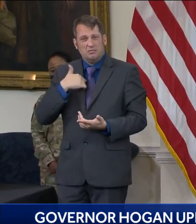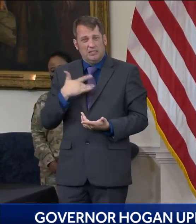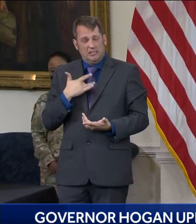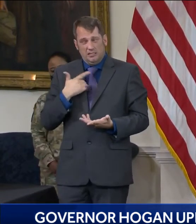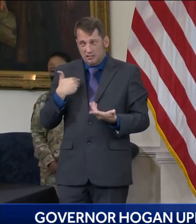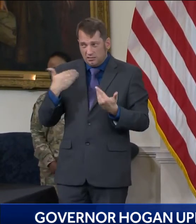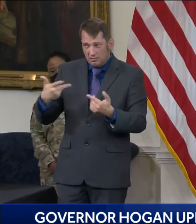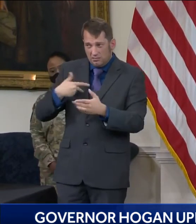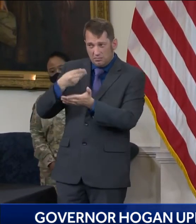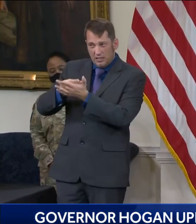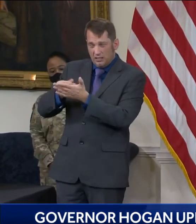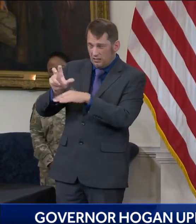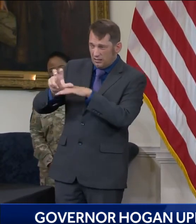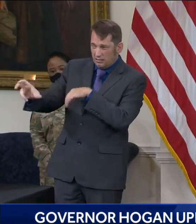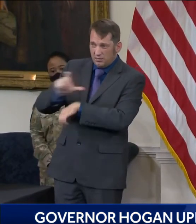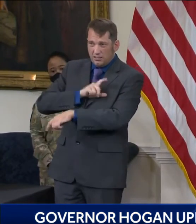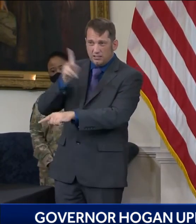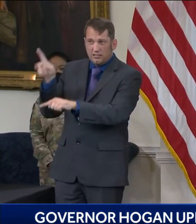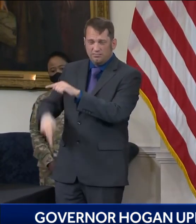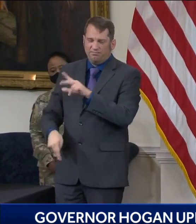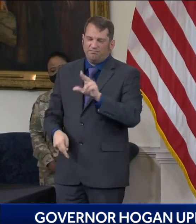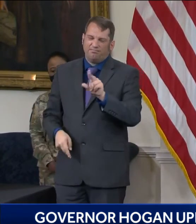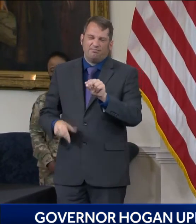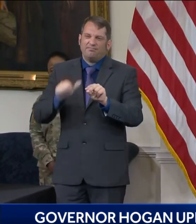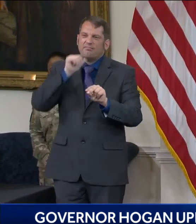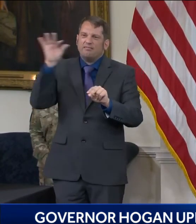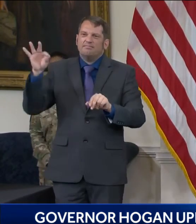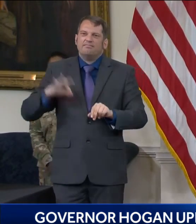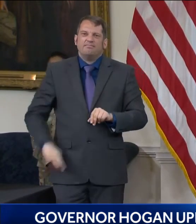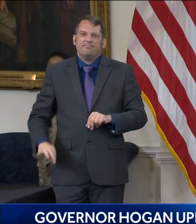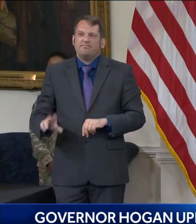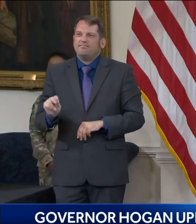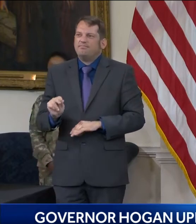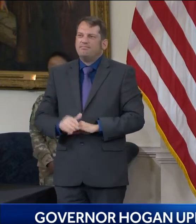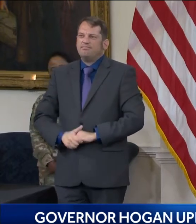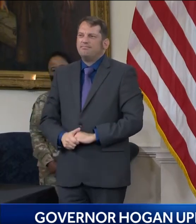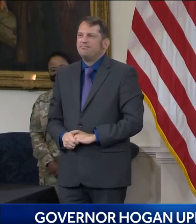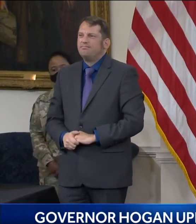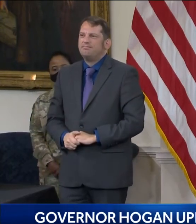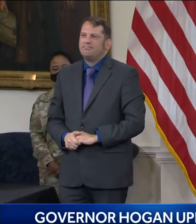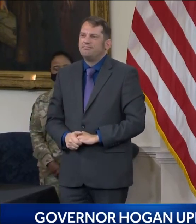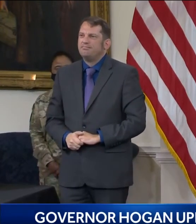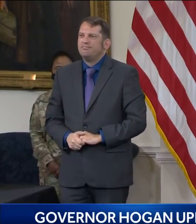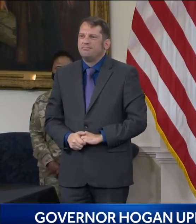I’M NOT SURE ABOUT GETTING RID OF POLICE OR DEFINING THEM WILL HELP THE SITUATION.